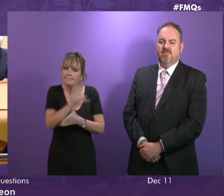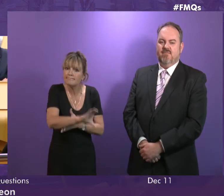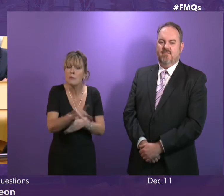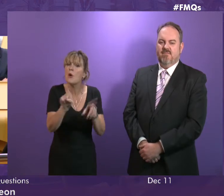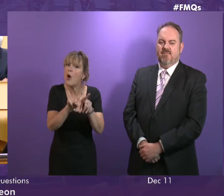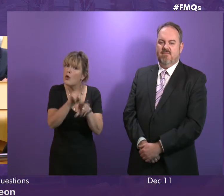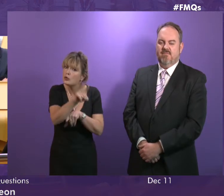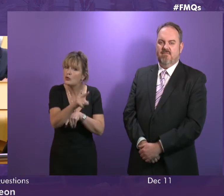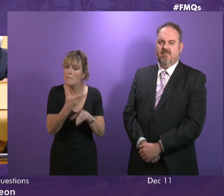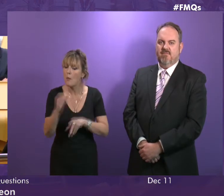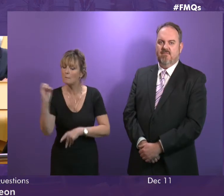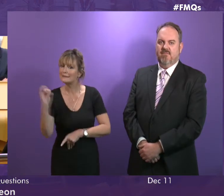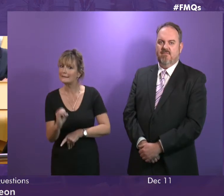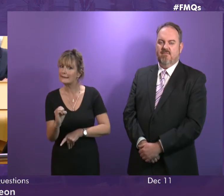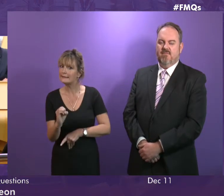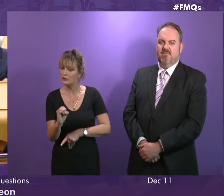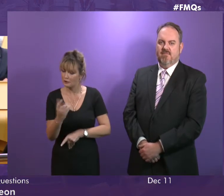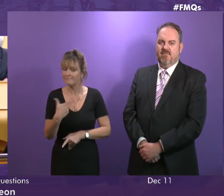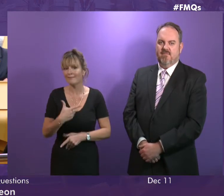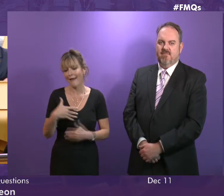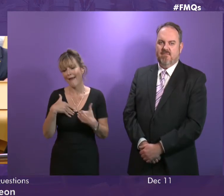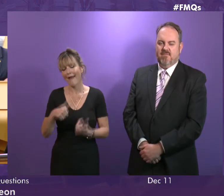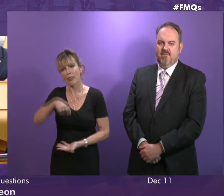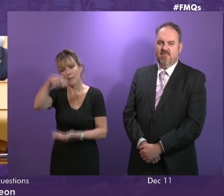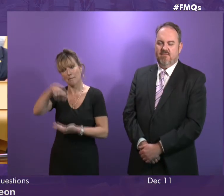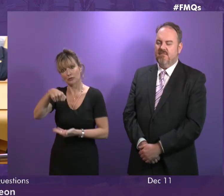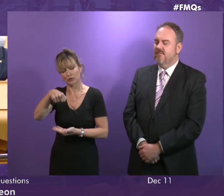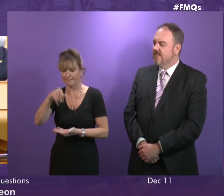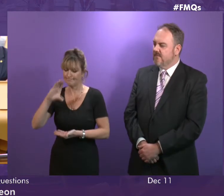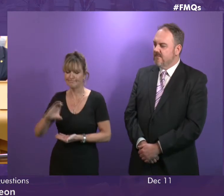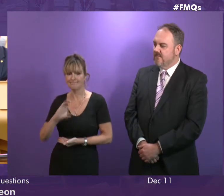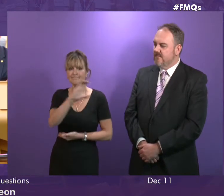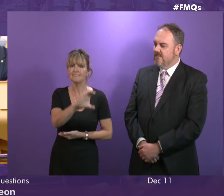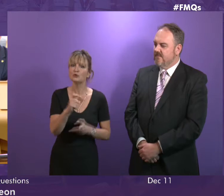a greater percentage of the health budget in primary care, in order to shift the balance